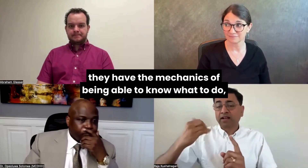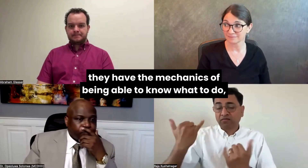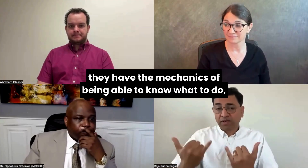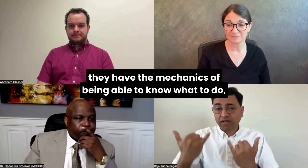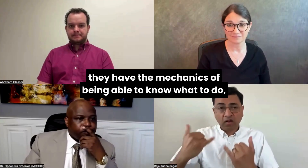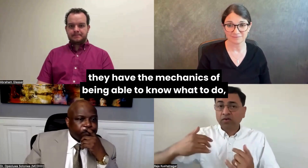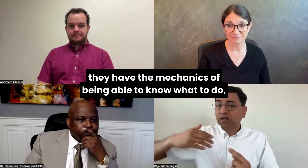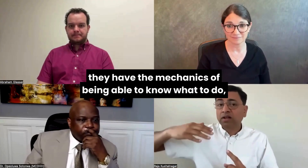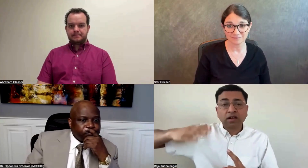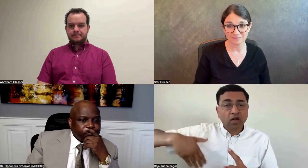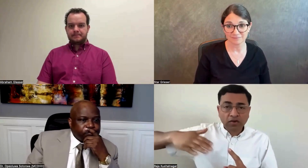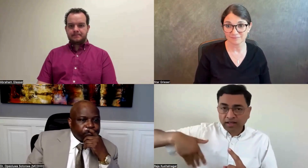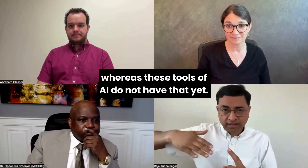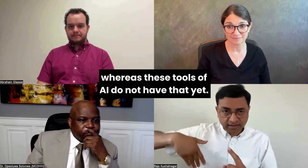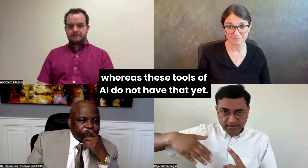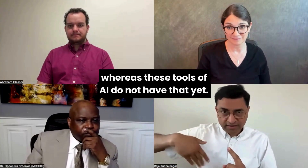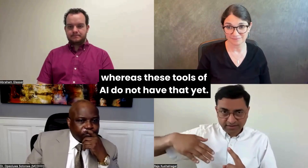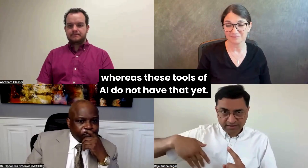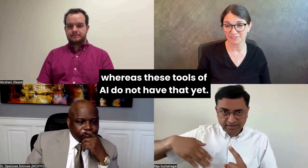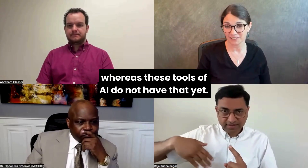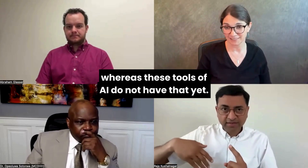whereas these tools of AI do not have that yet.